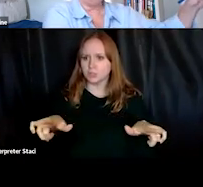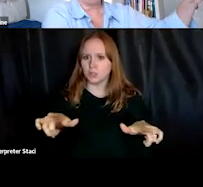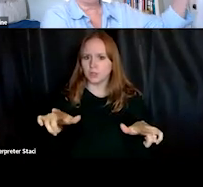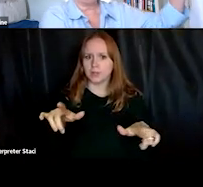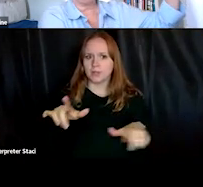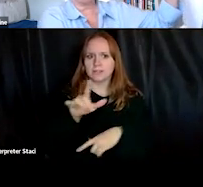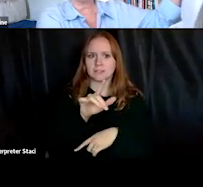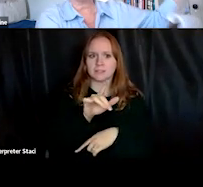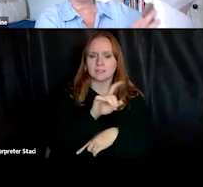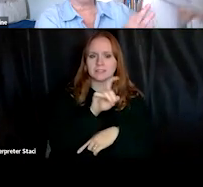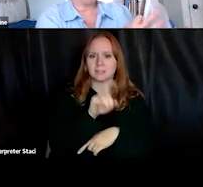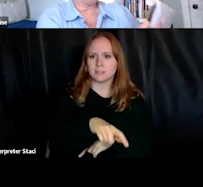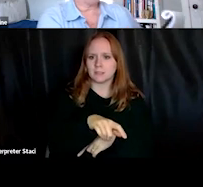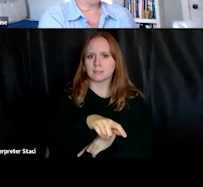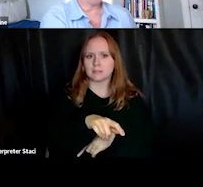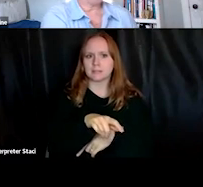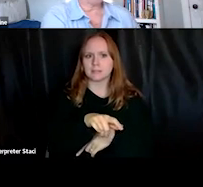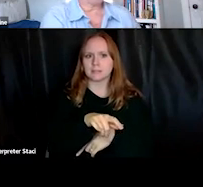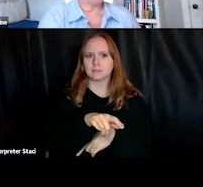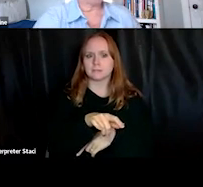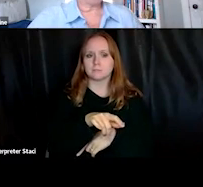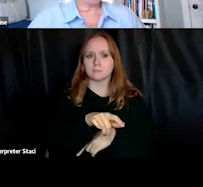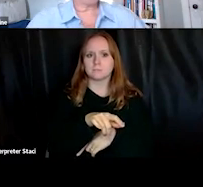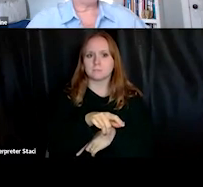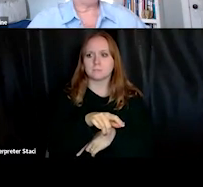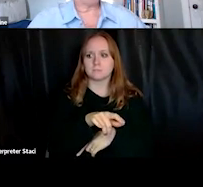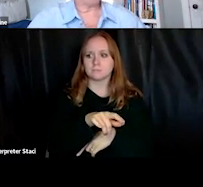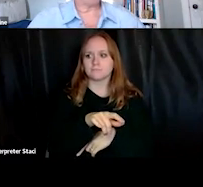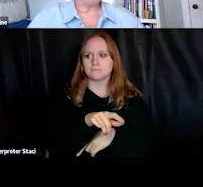of care supports SOAR work on an ongoing basis.